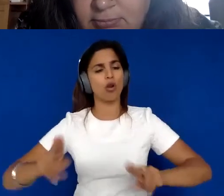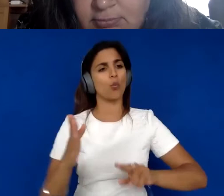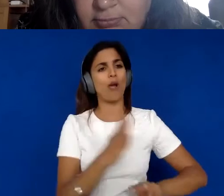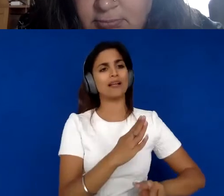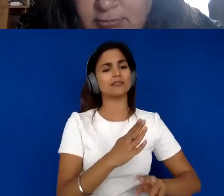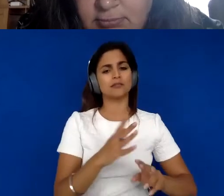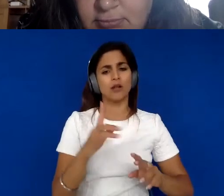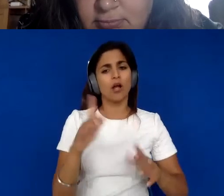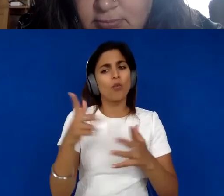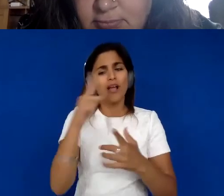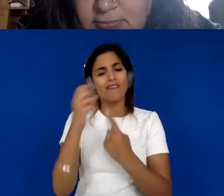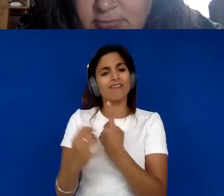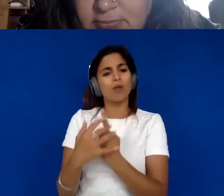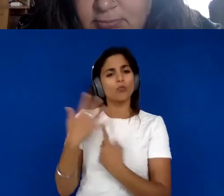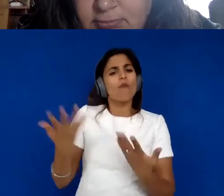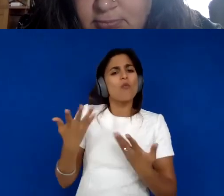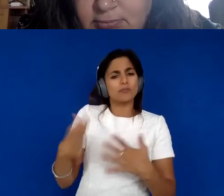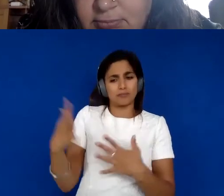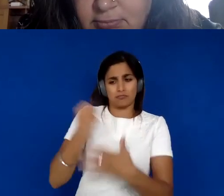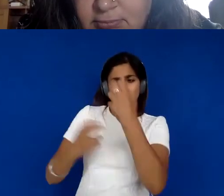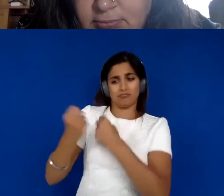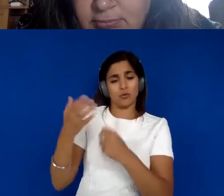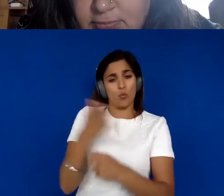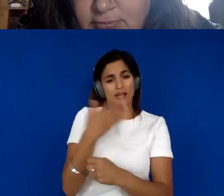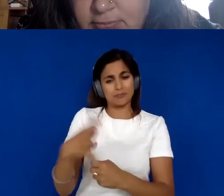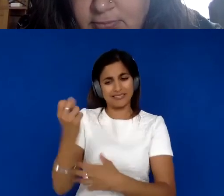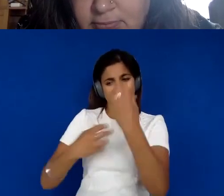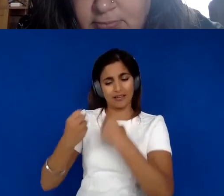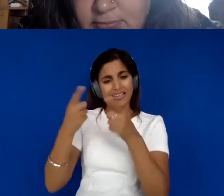because even the notion of science is steeped in so much history and colonial